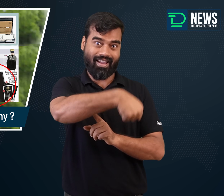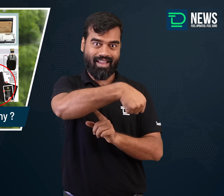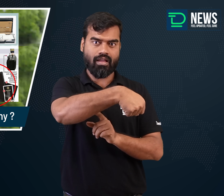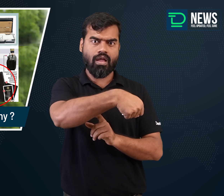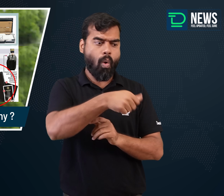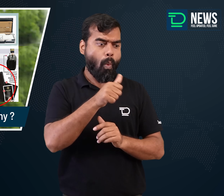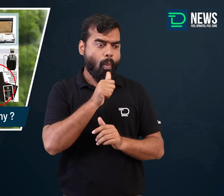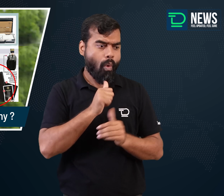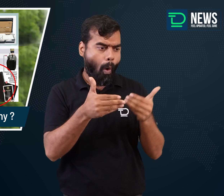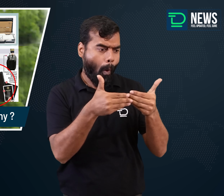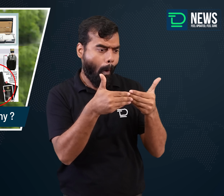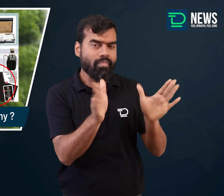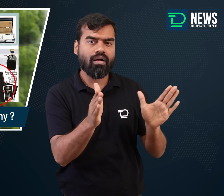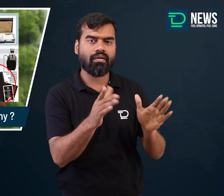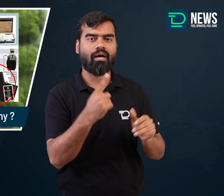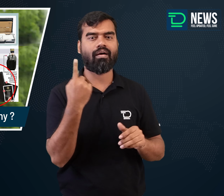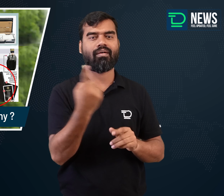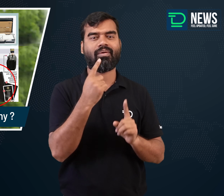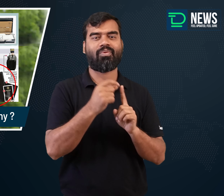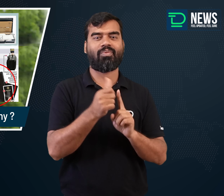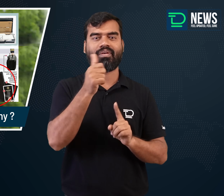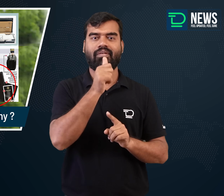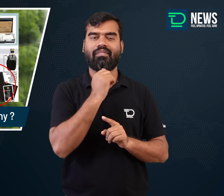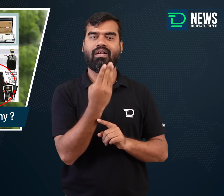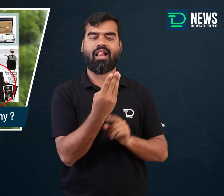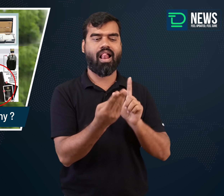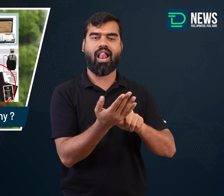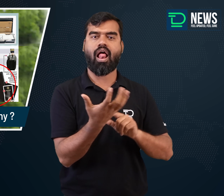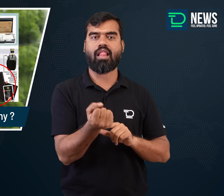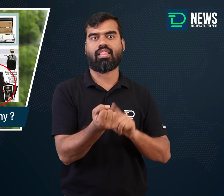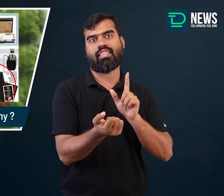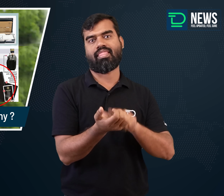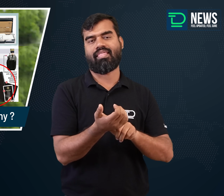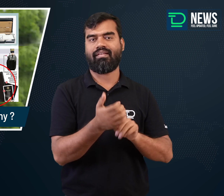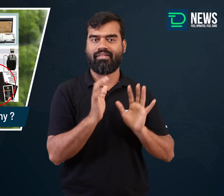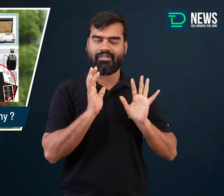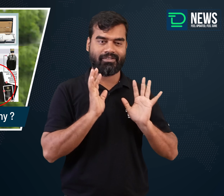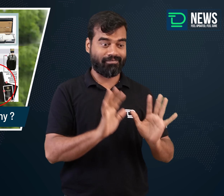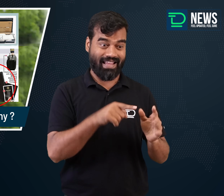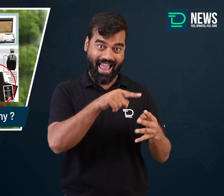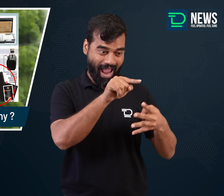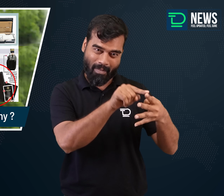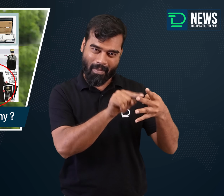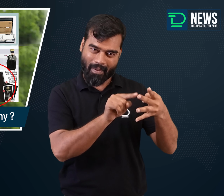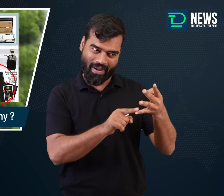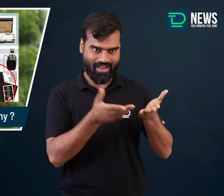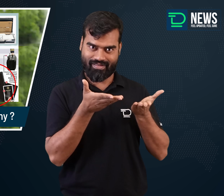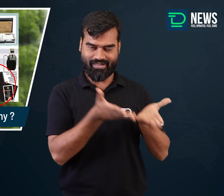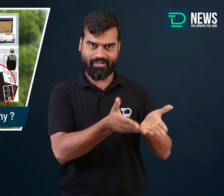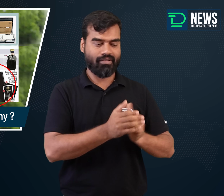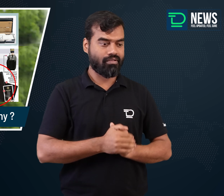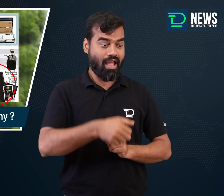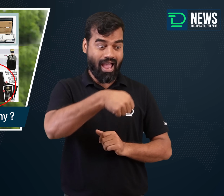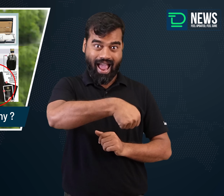4.The final one is the secret card for identification of the president.